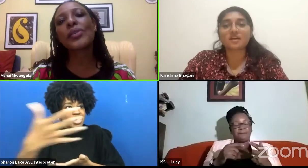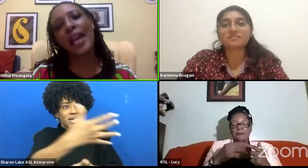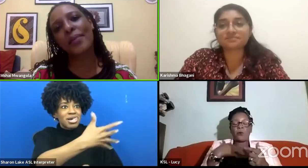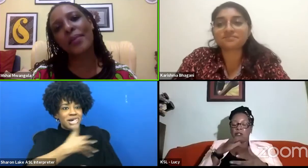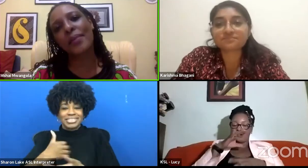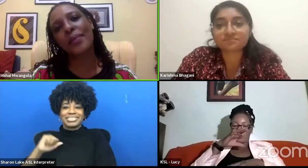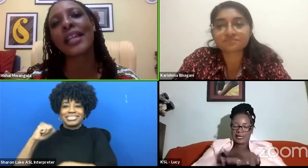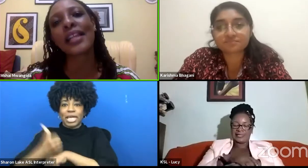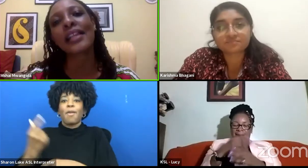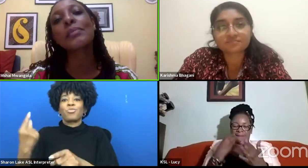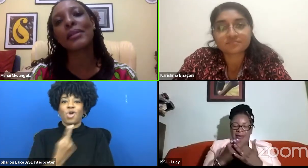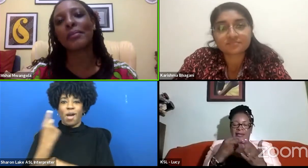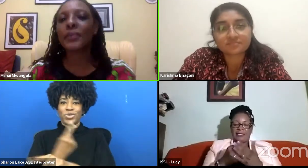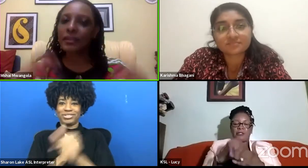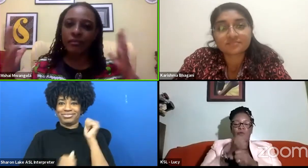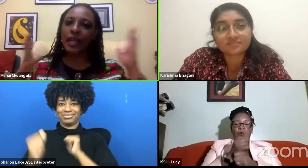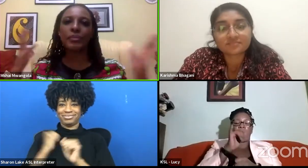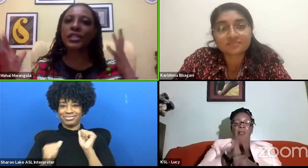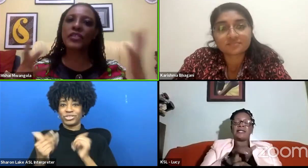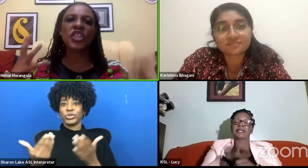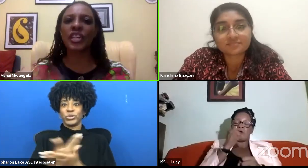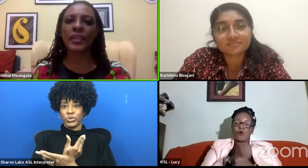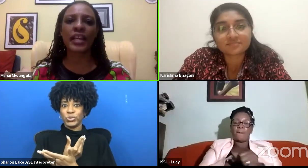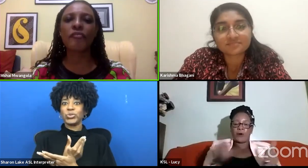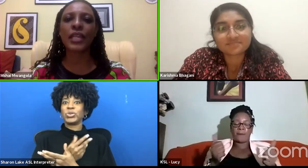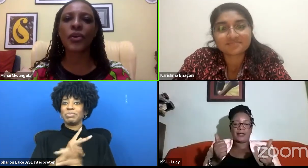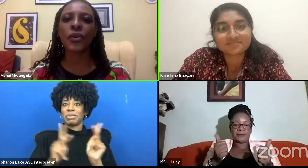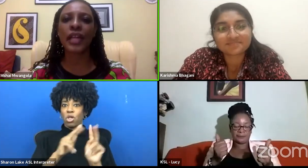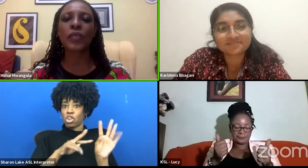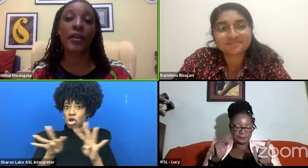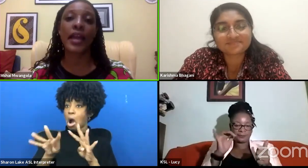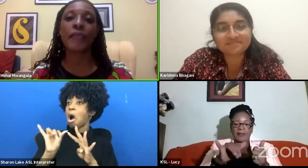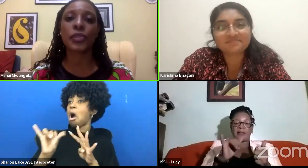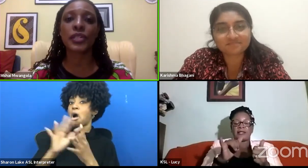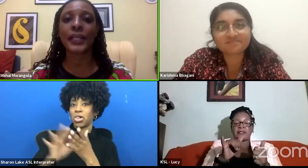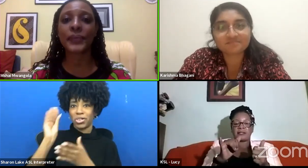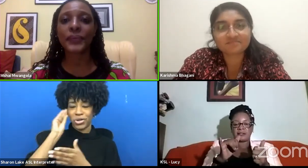That has been a bit of a journey that I've been on and where I am today.